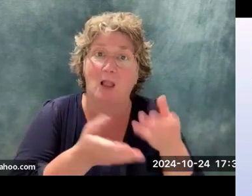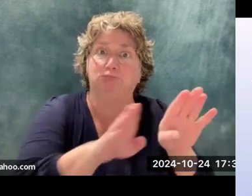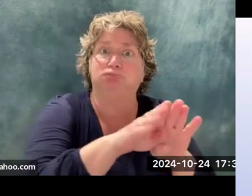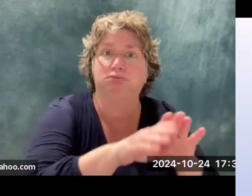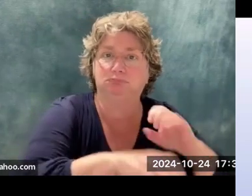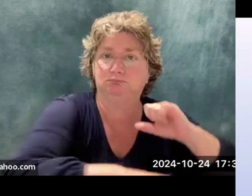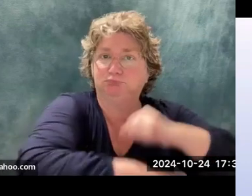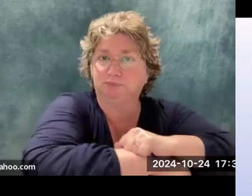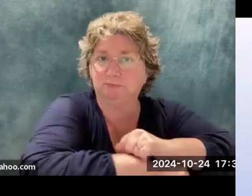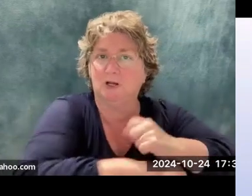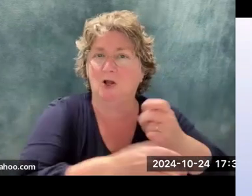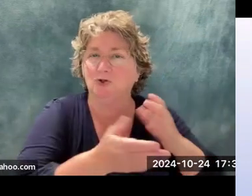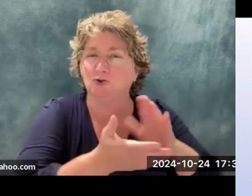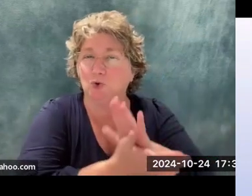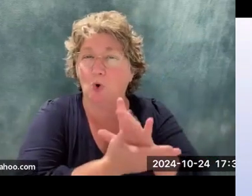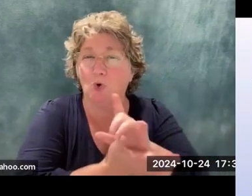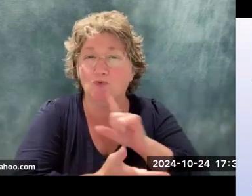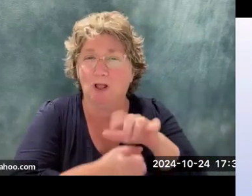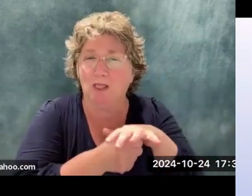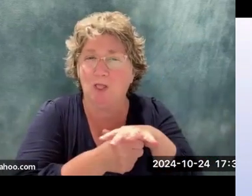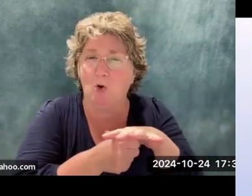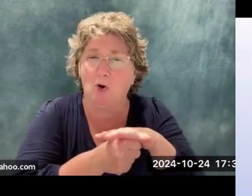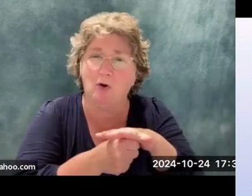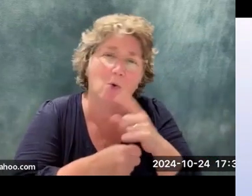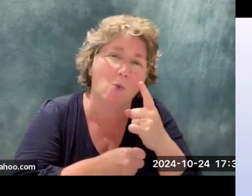limited to a semester, maybe two semesters,